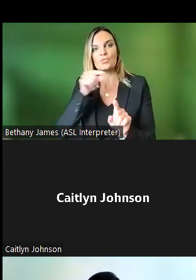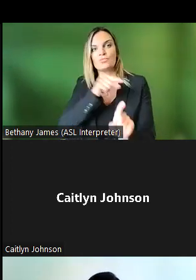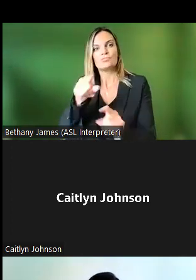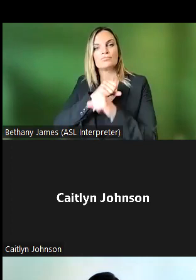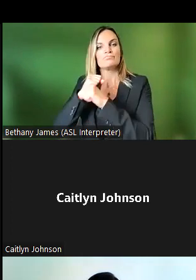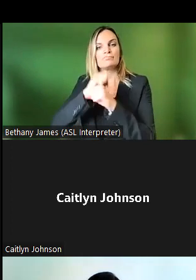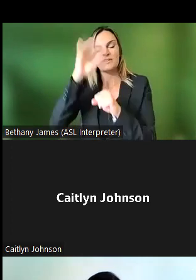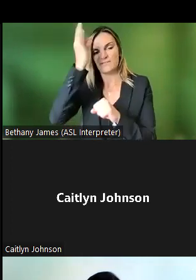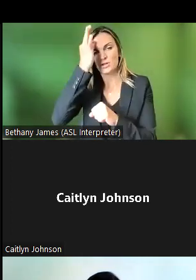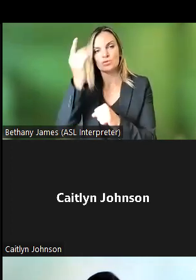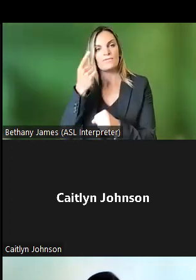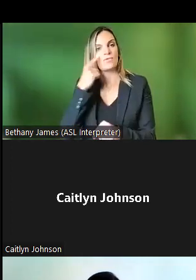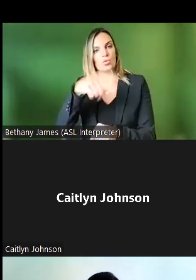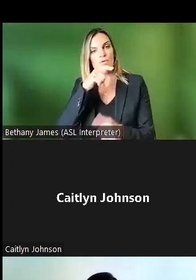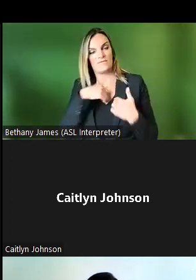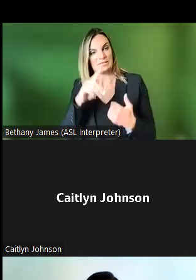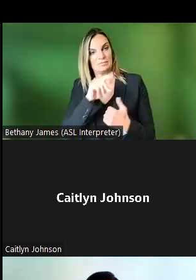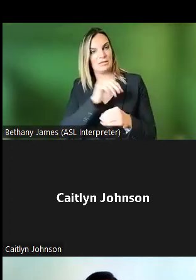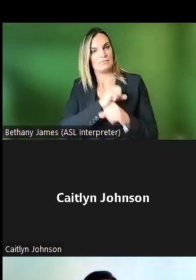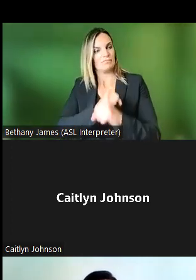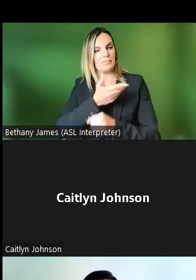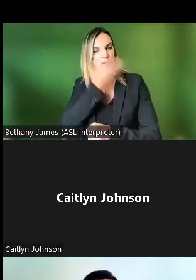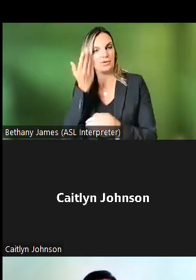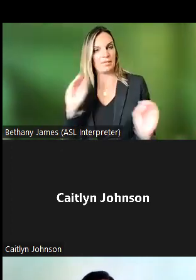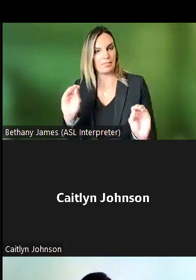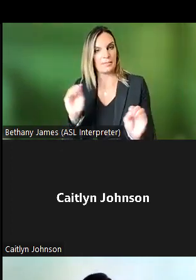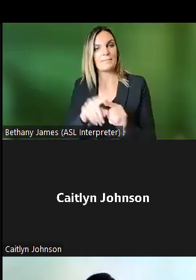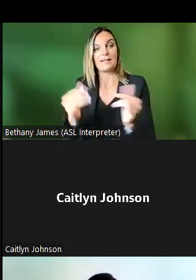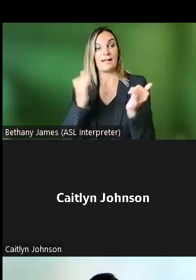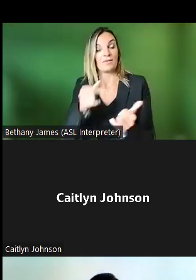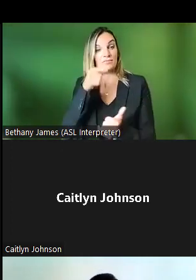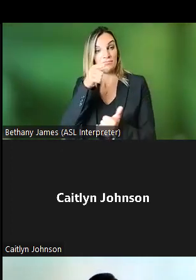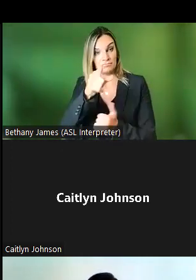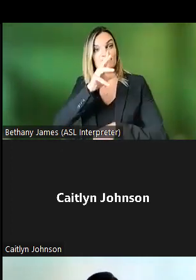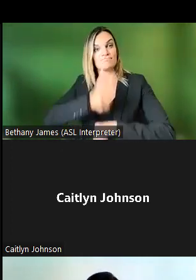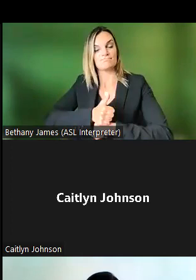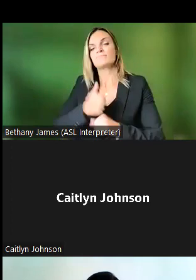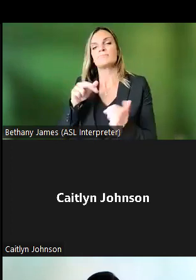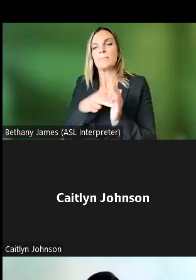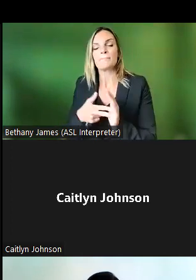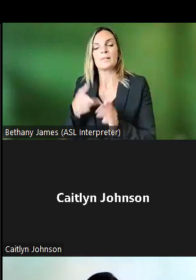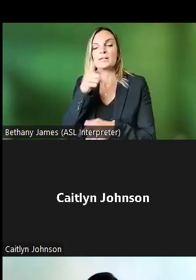and Section 504 requires that qualified individuals with disabilities cannot be excluded or denied